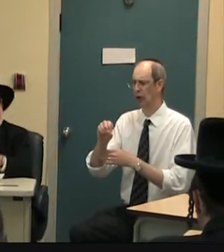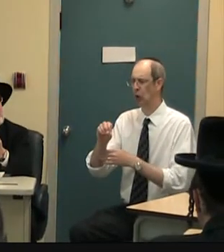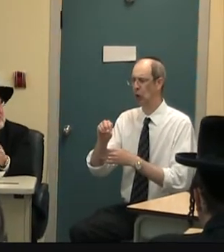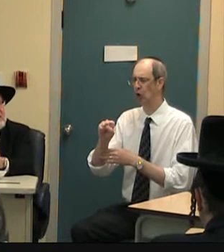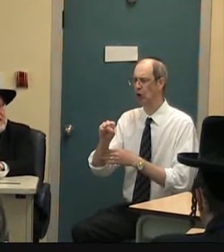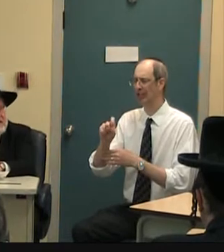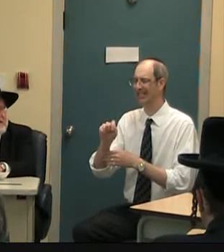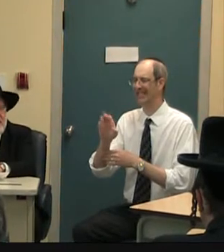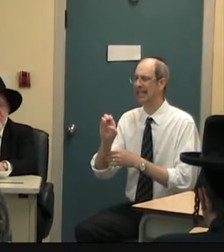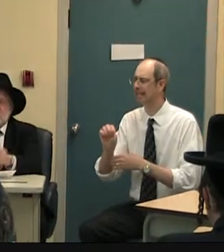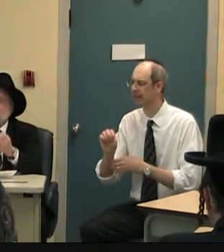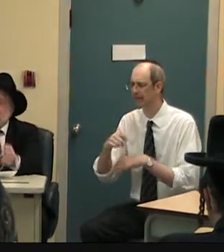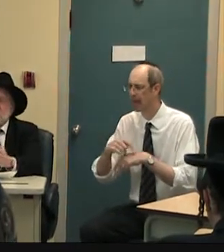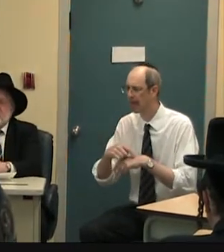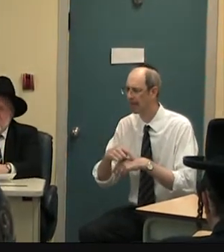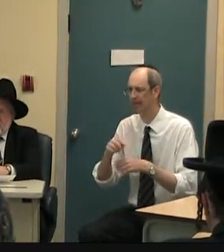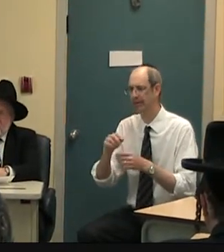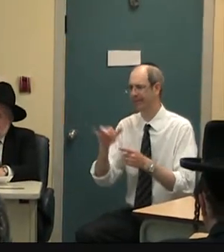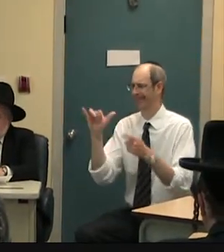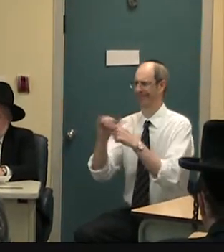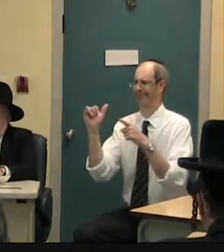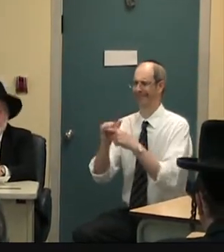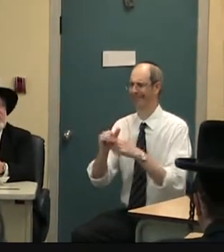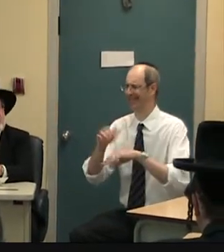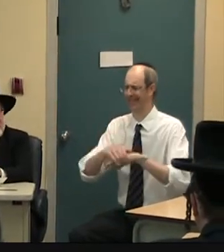you, know what solstice is it's a fancy schmancy english wood but what does it mean